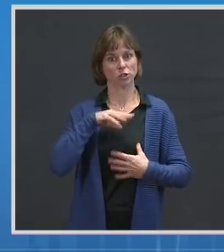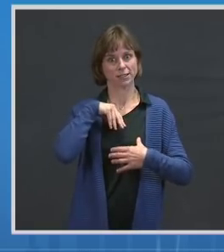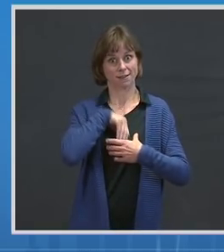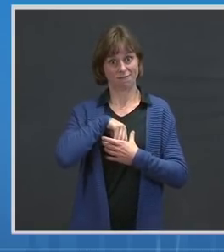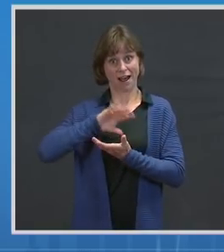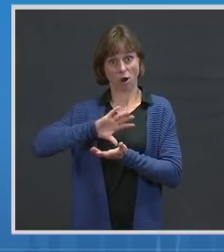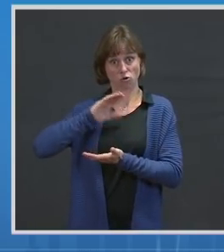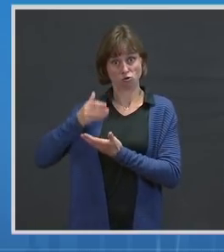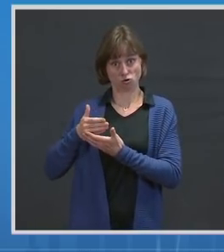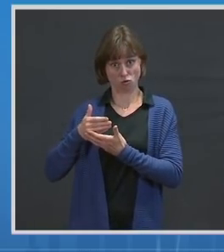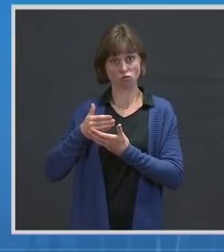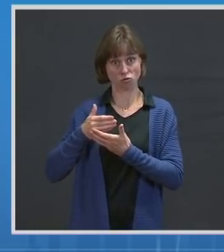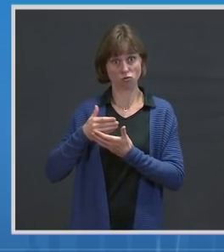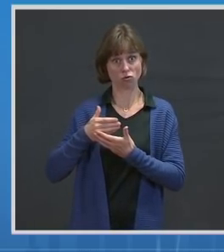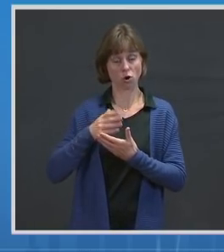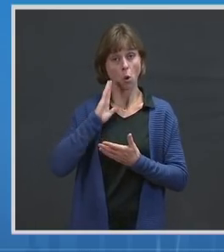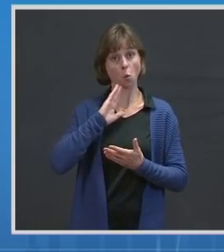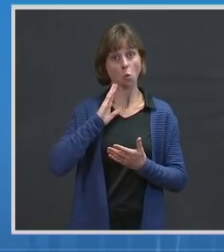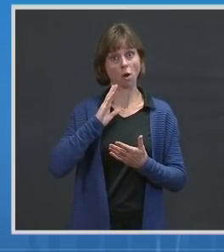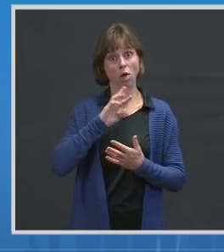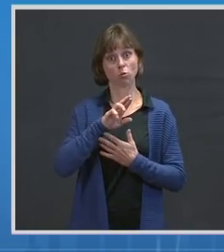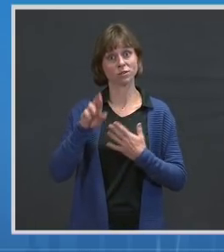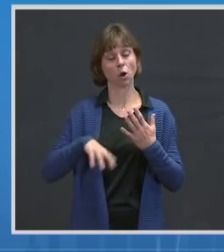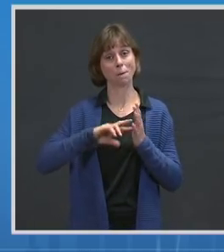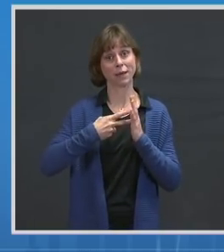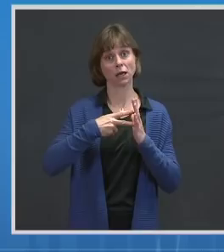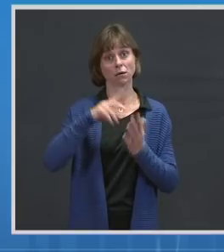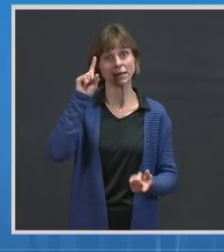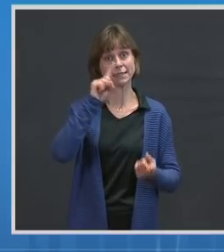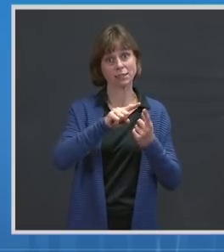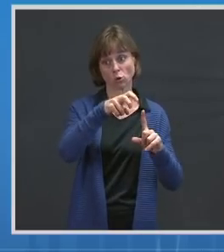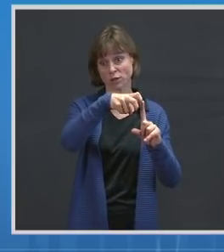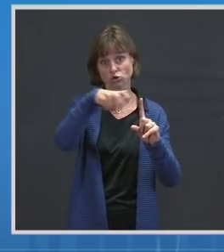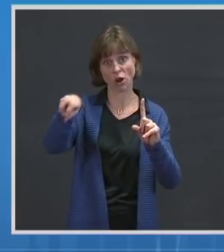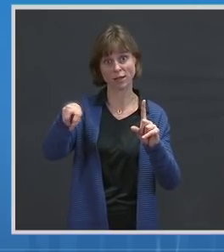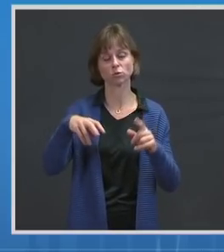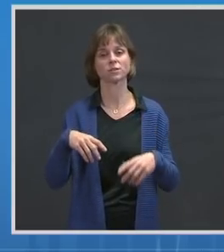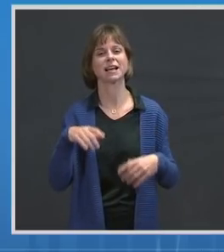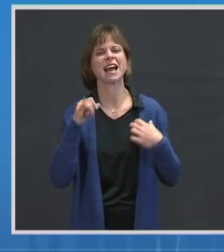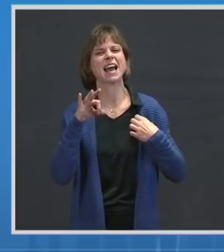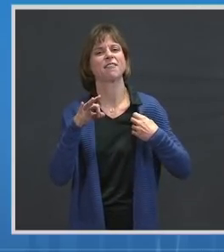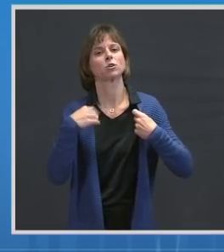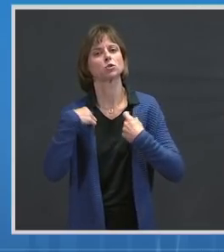will result in a decreased transmission, when you follow breakthrough infections